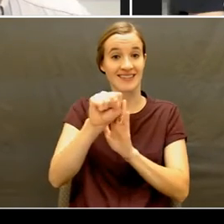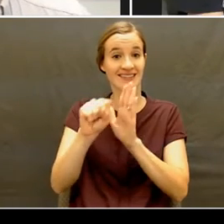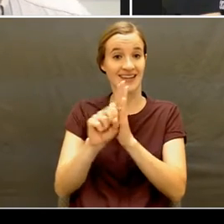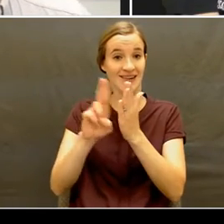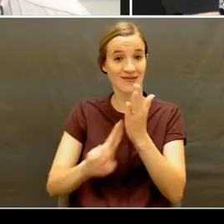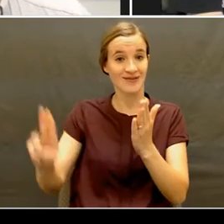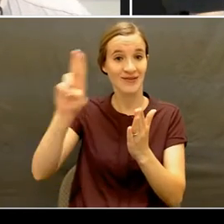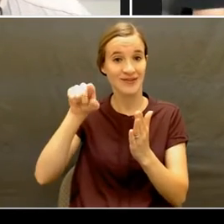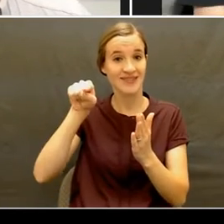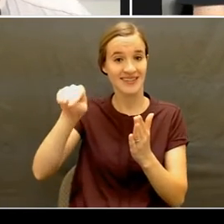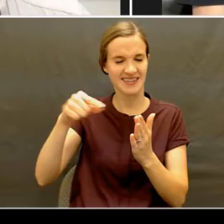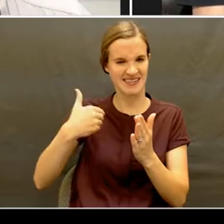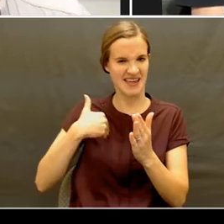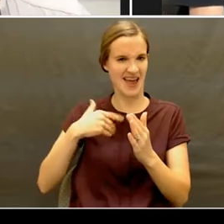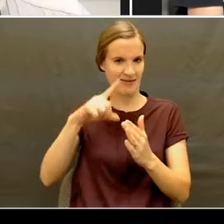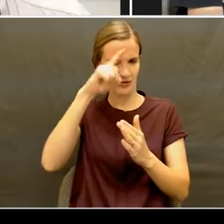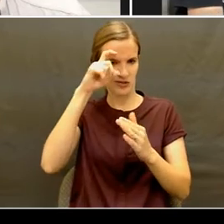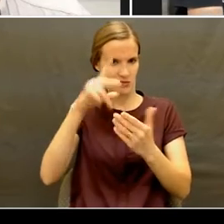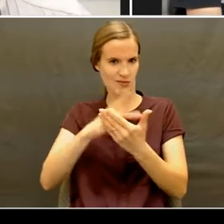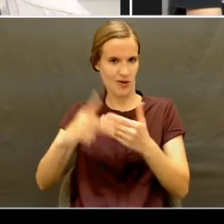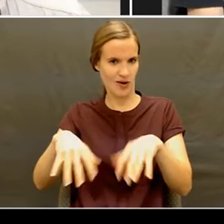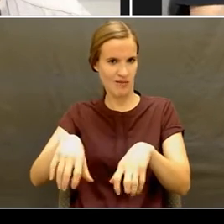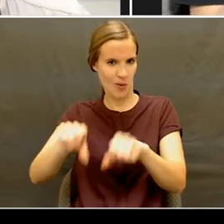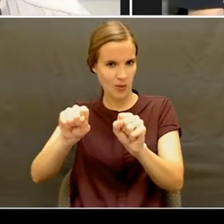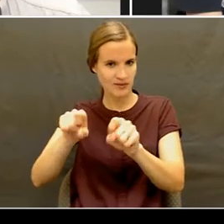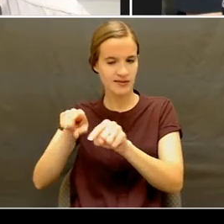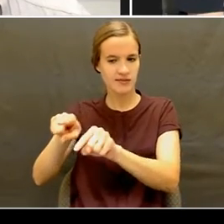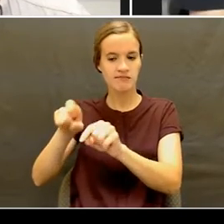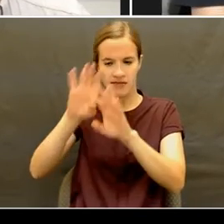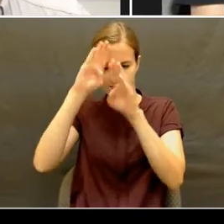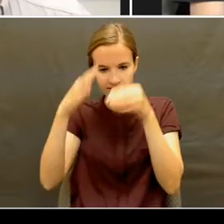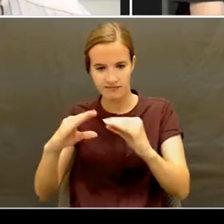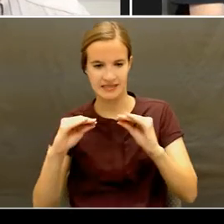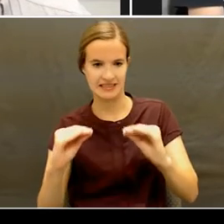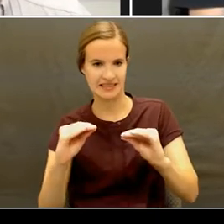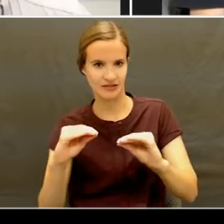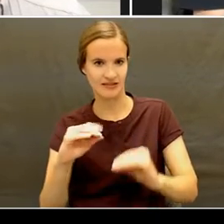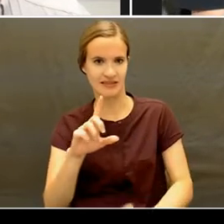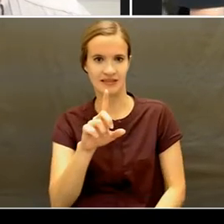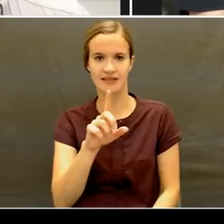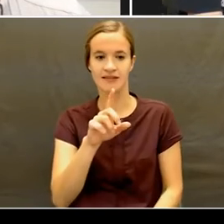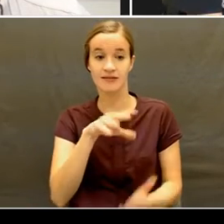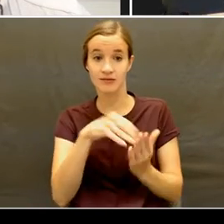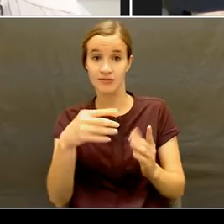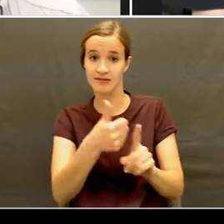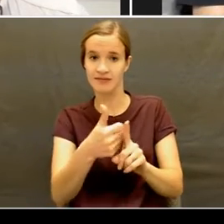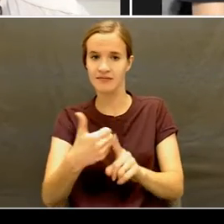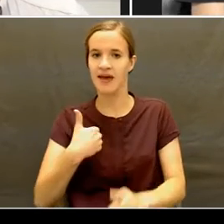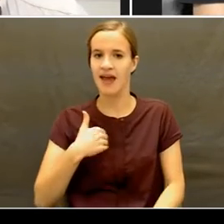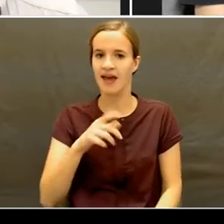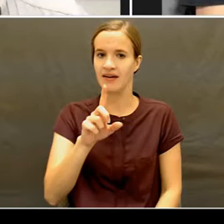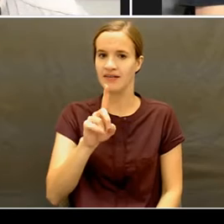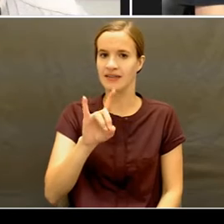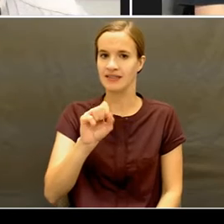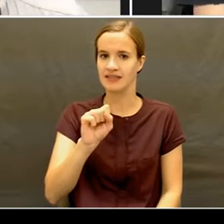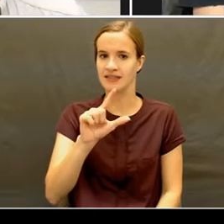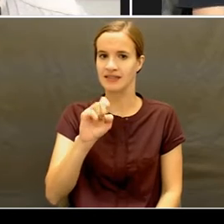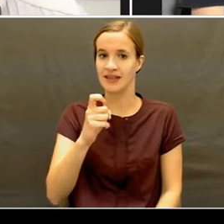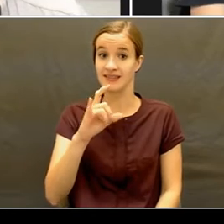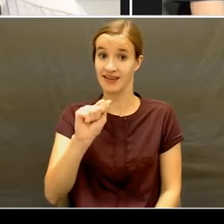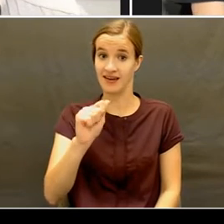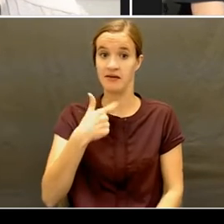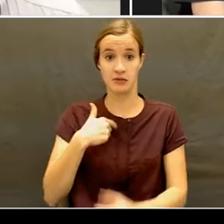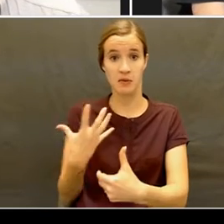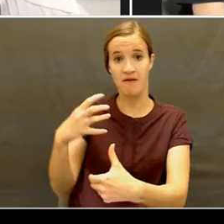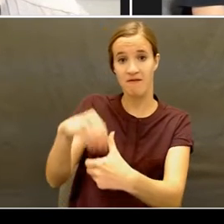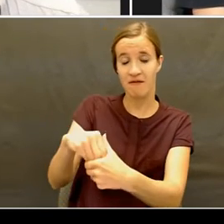into different ways of teaching dyslexia. And I was one of their students as such of that. So I